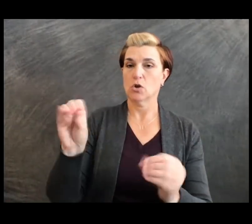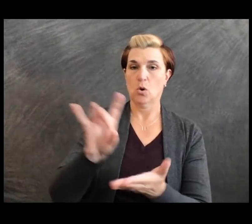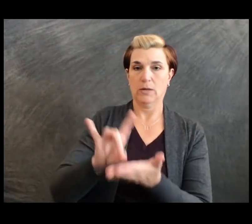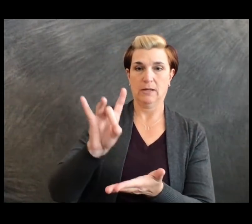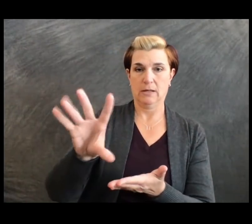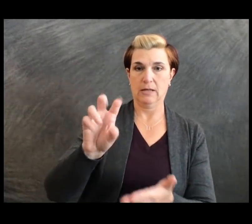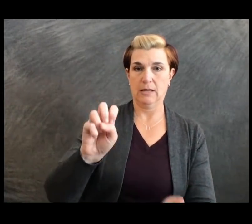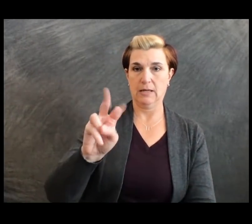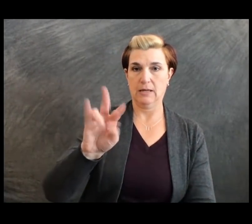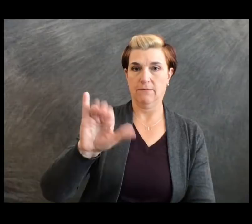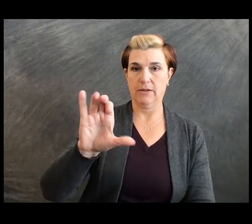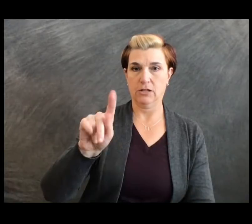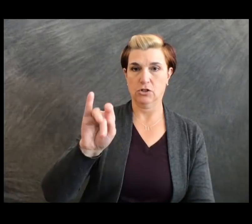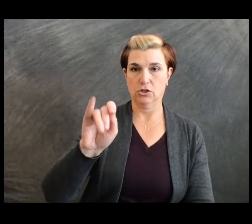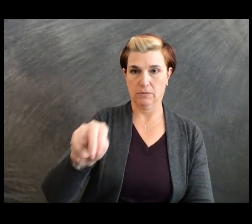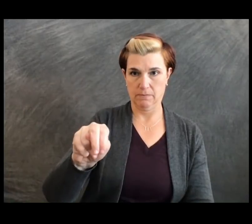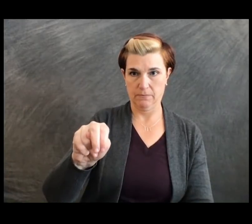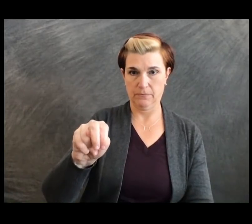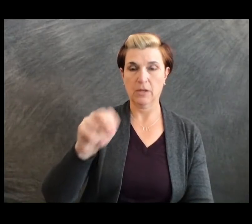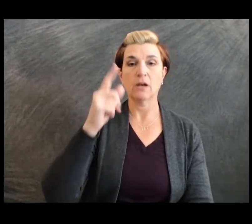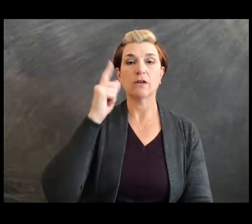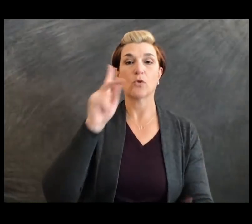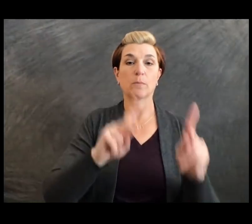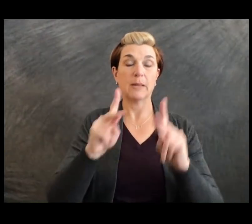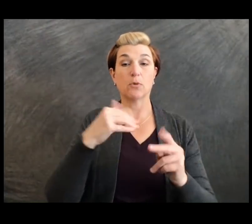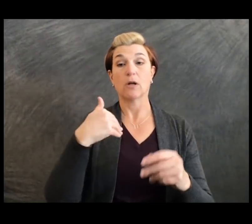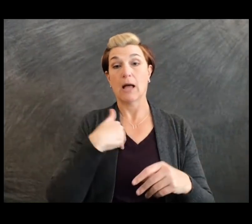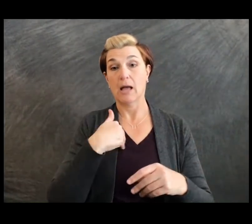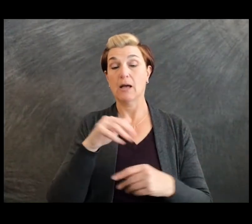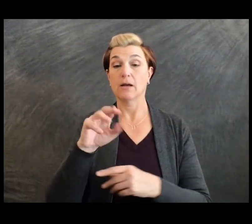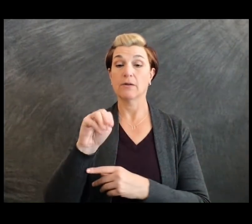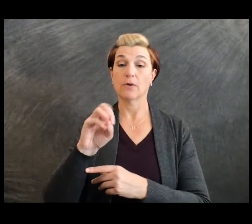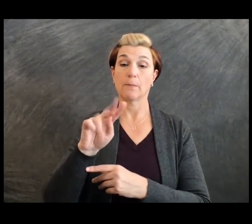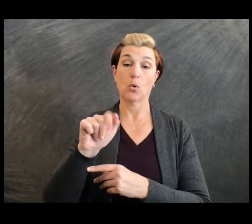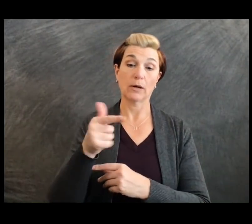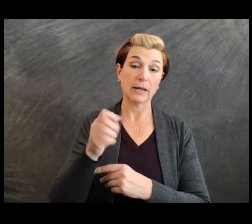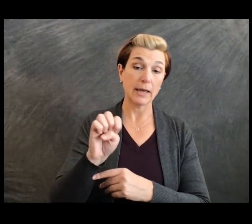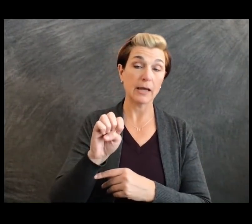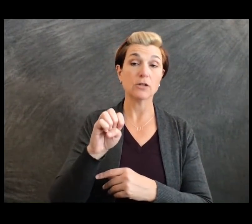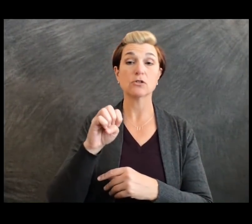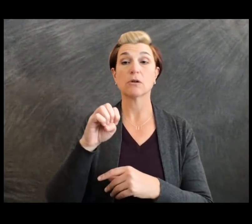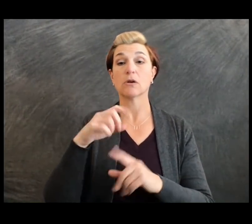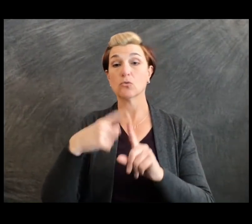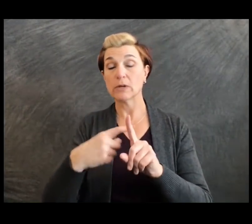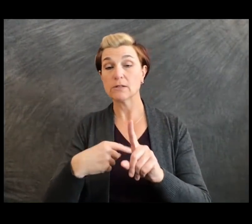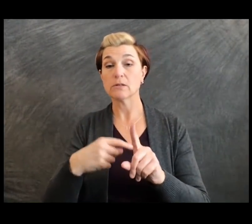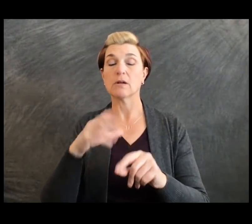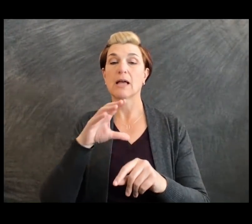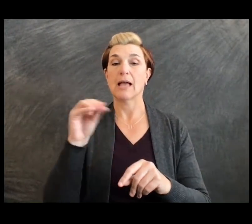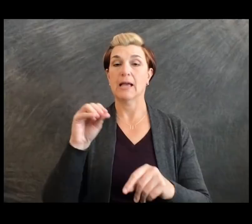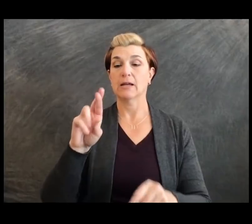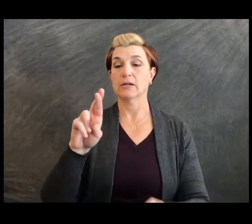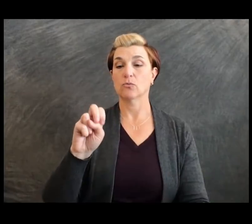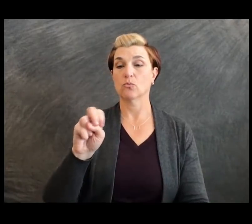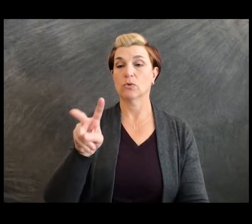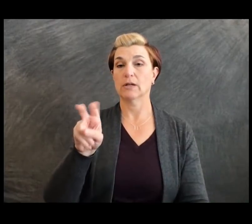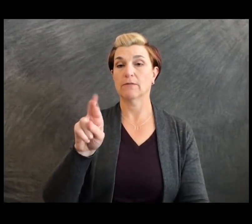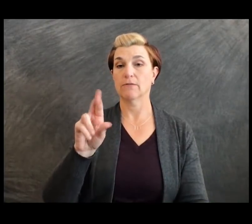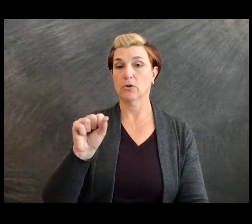mortgages as well as reverse mortgages and as you know FHFA has also decided to